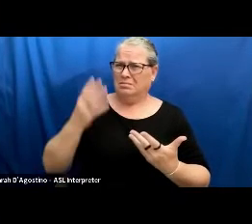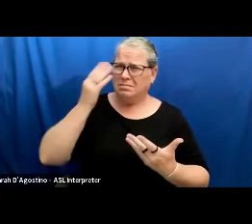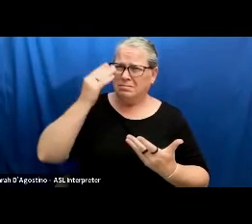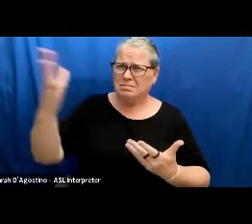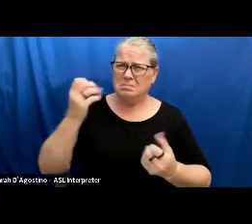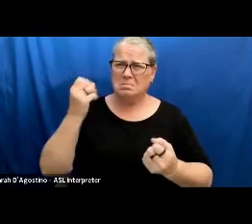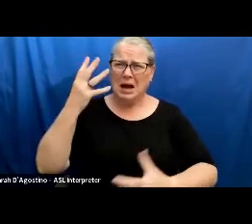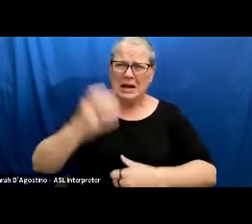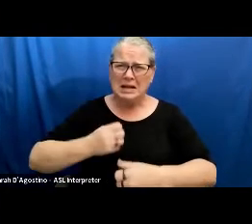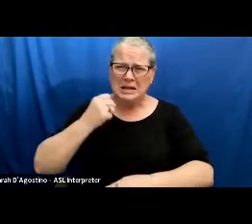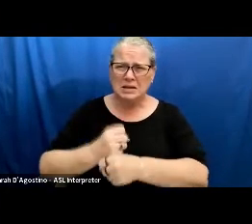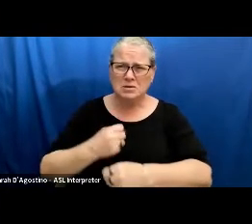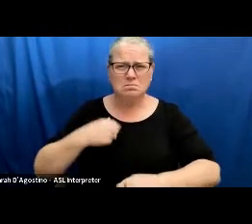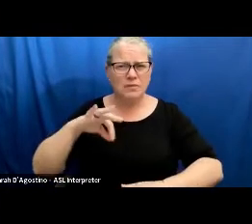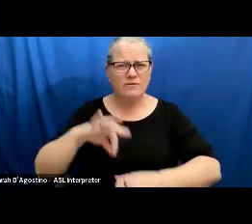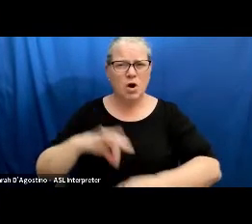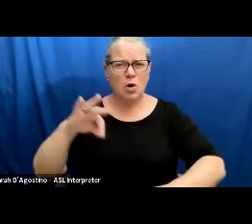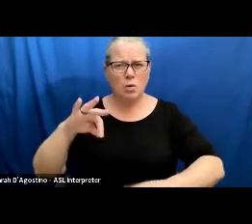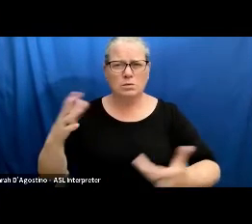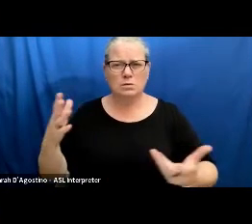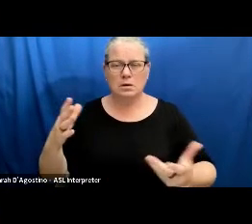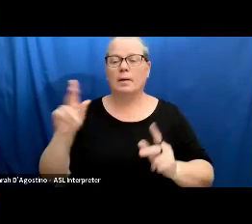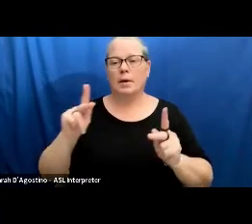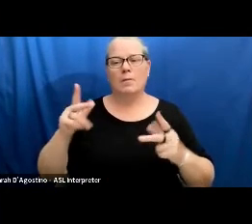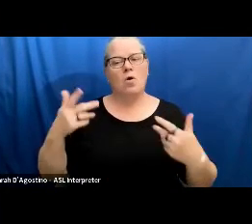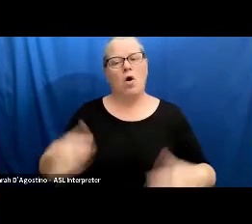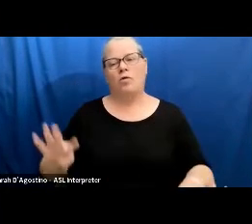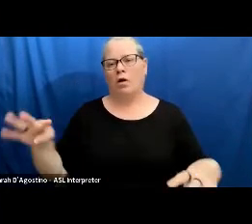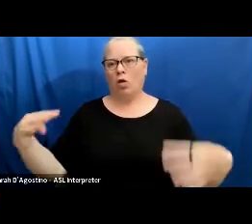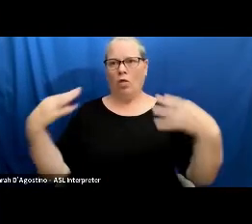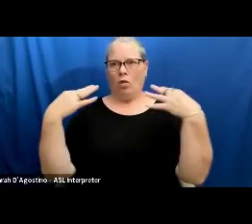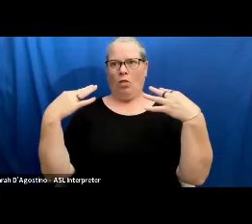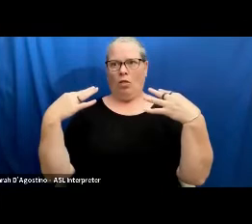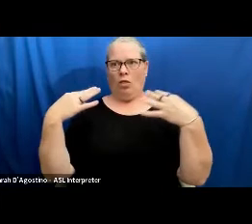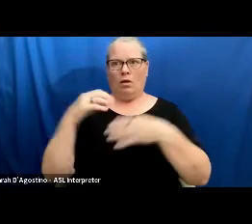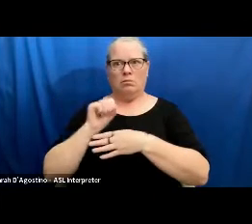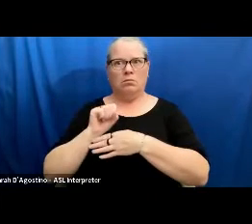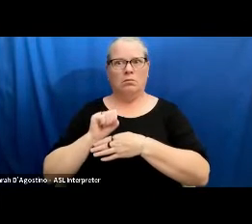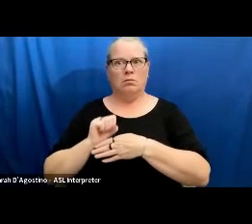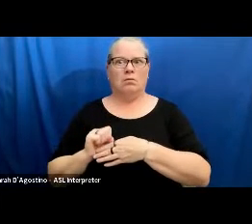by then people were already staring at me there are a lot of times that people will